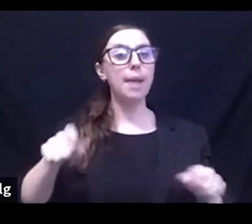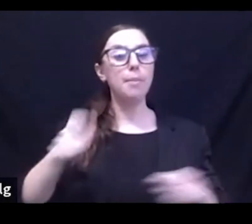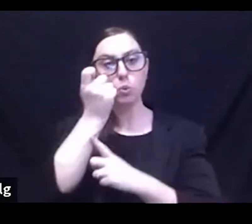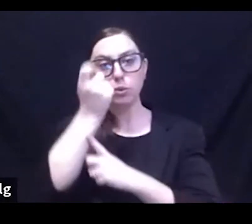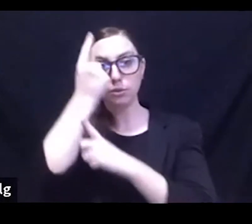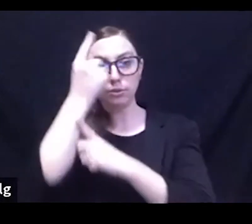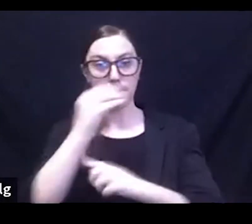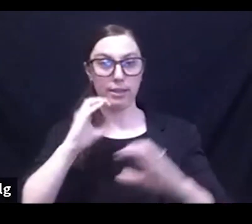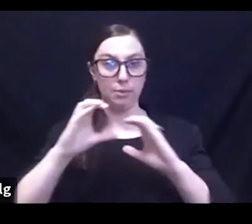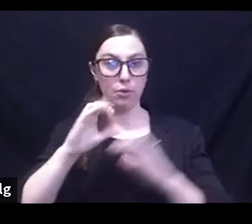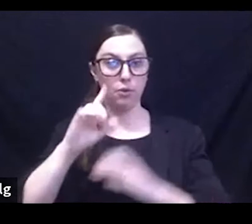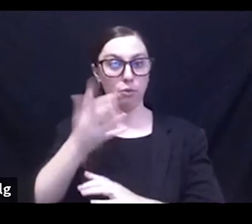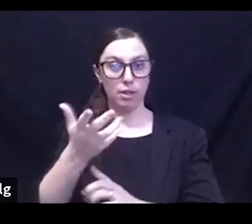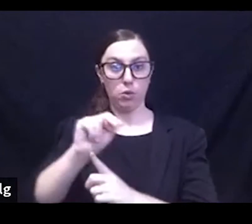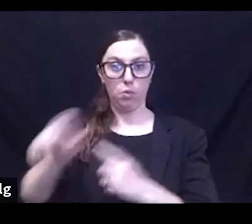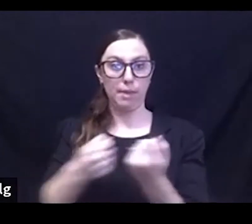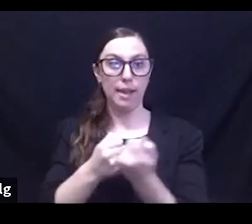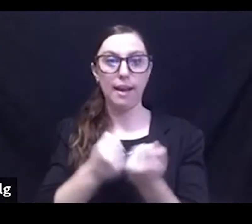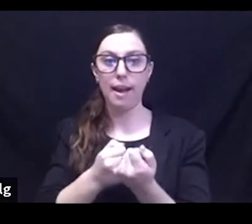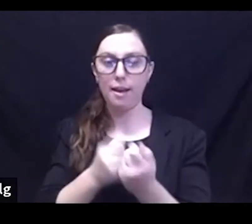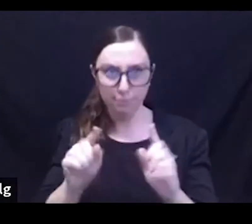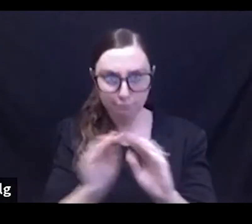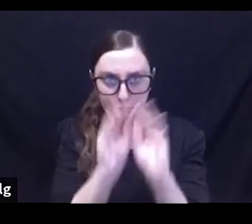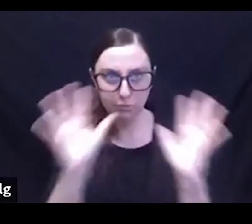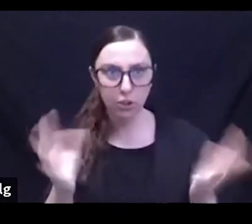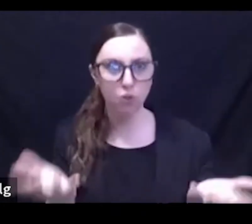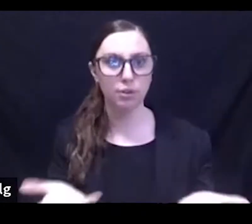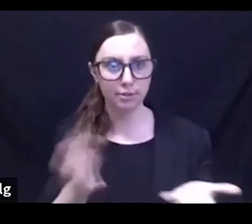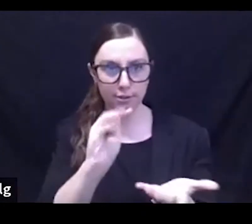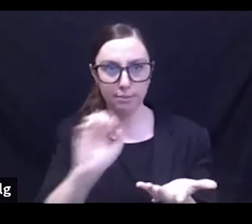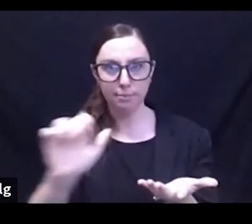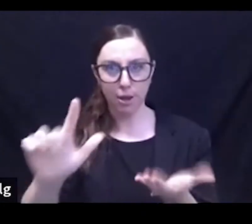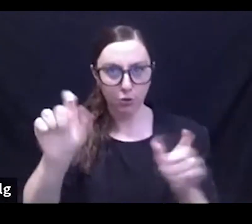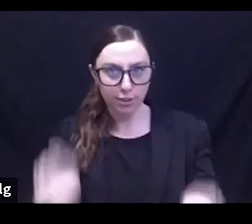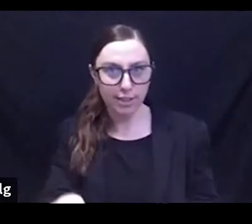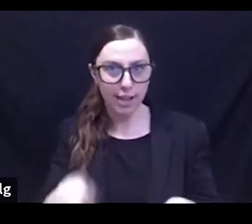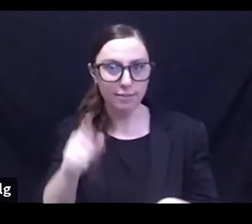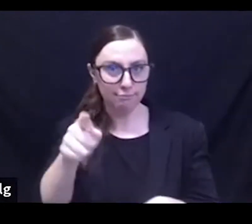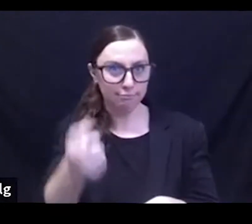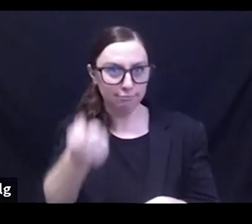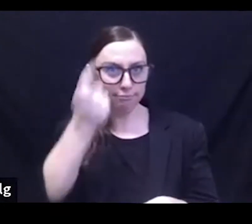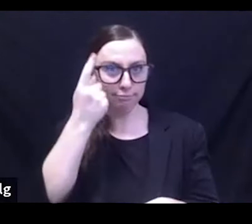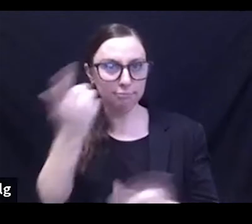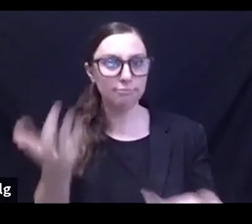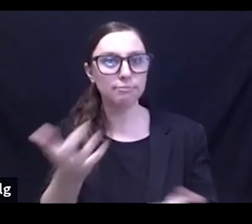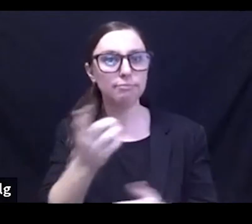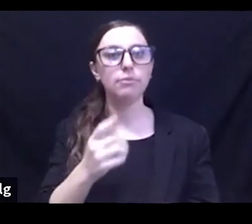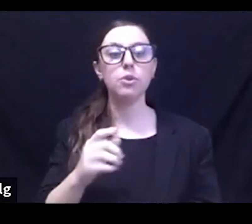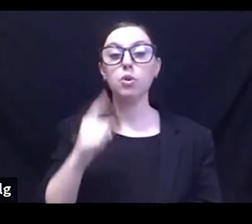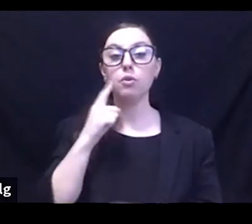communicate on his behalf, even though clearly you do.